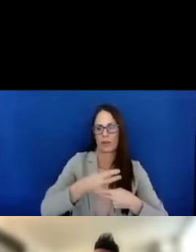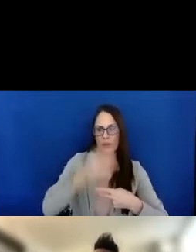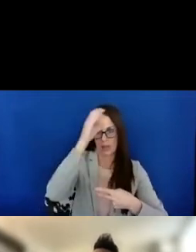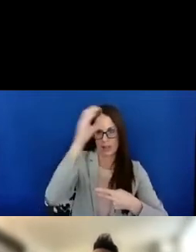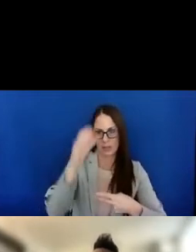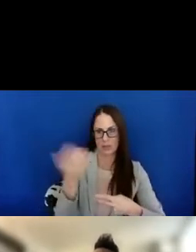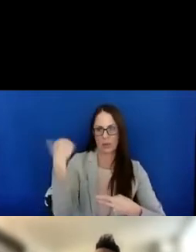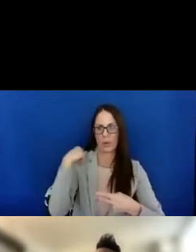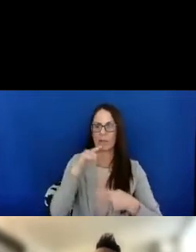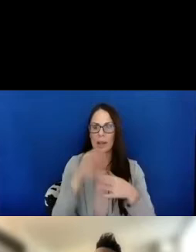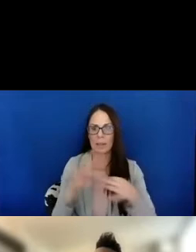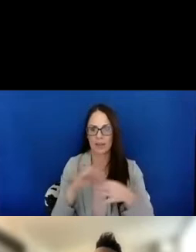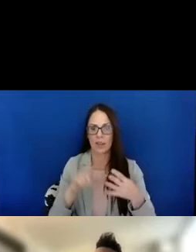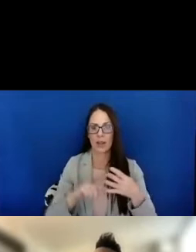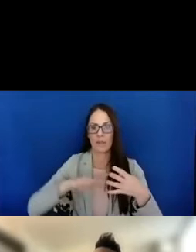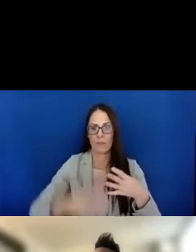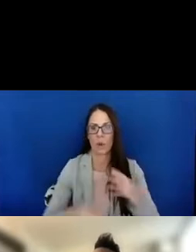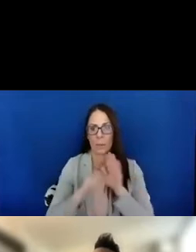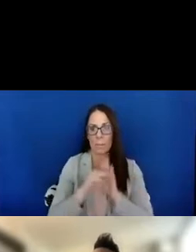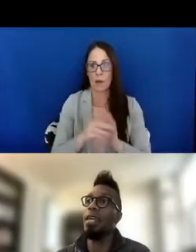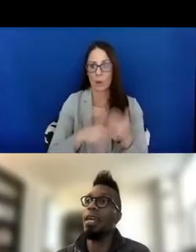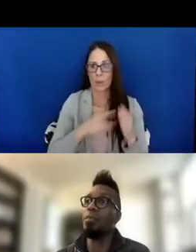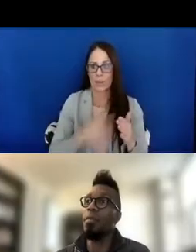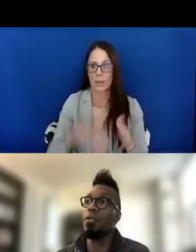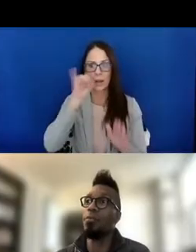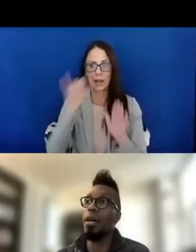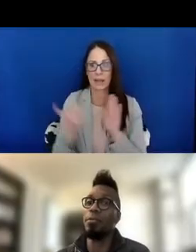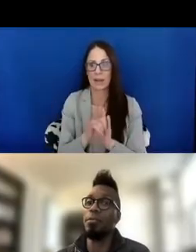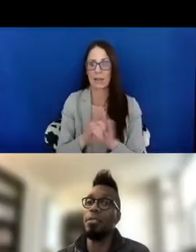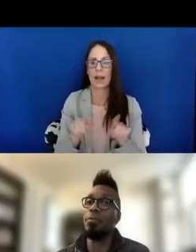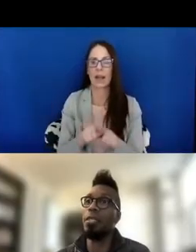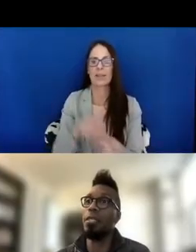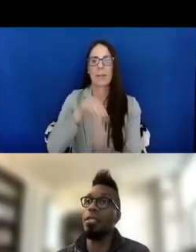mentioned, and the fourth model what is typically identified as the medical model of disability,